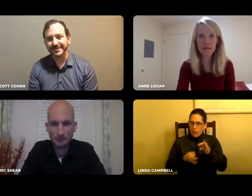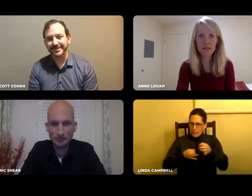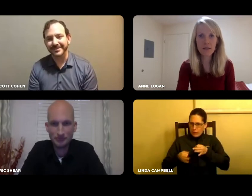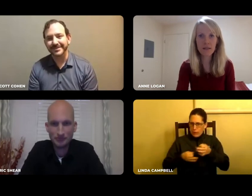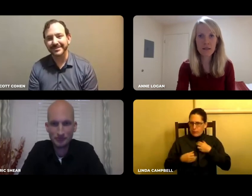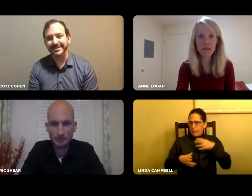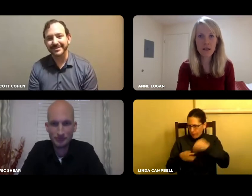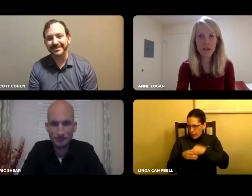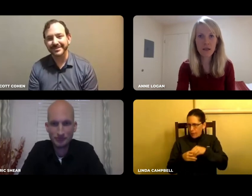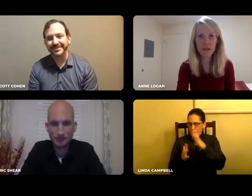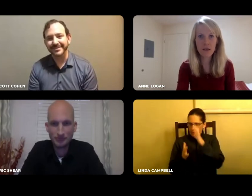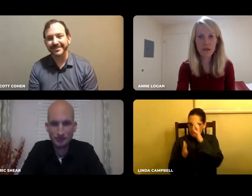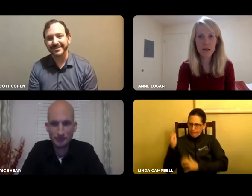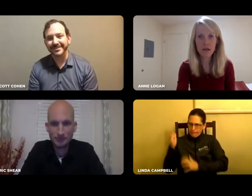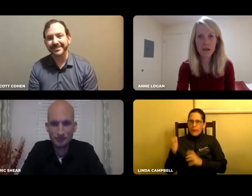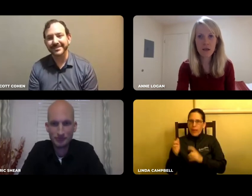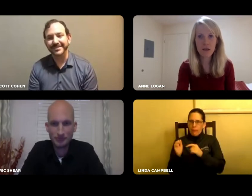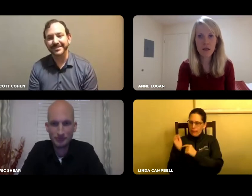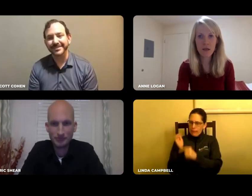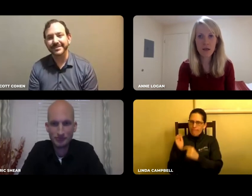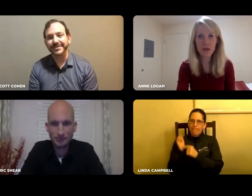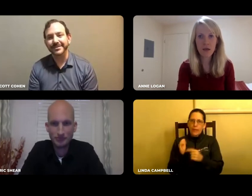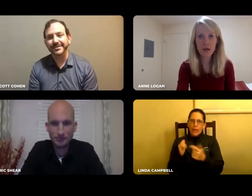I was actually involved in drafting the job description,